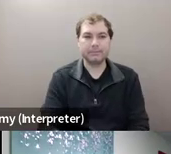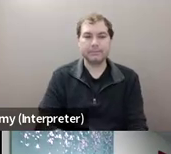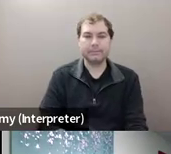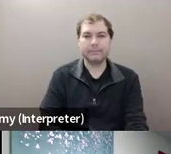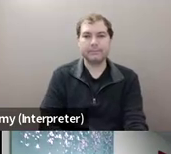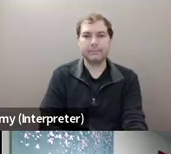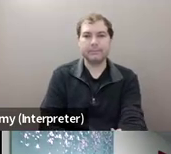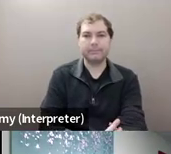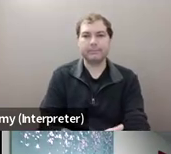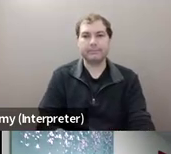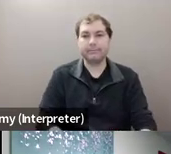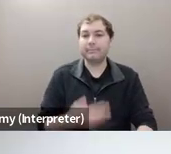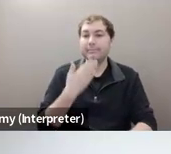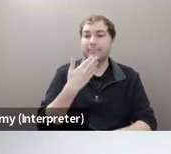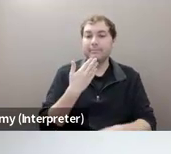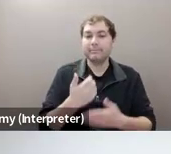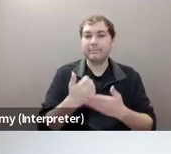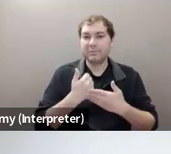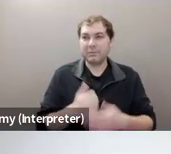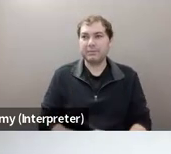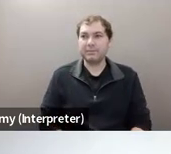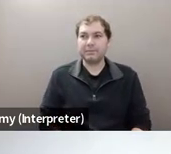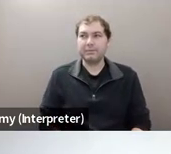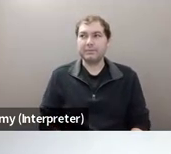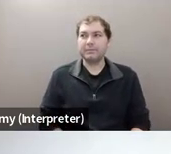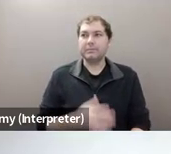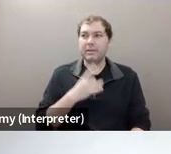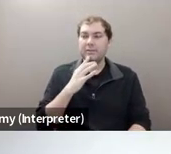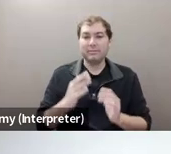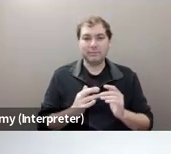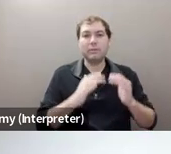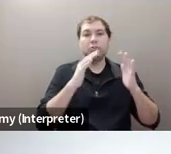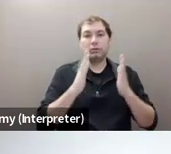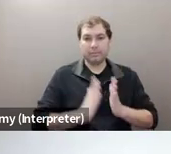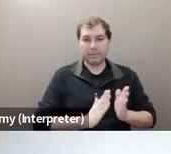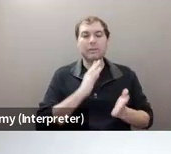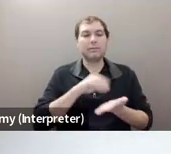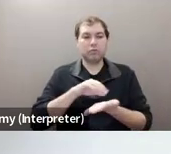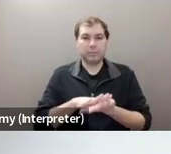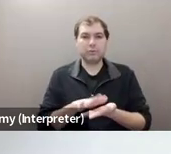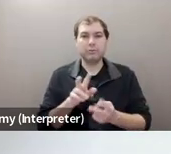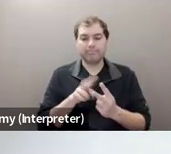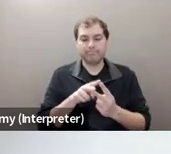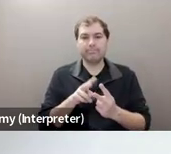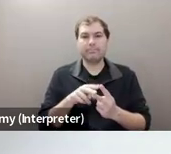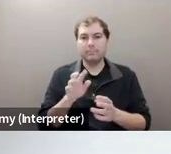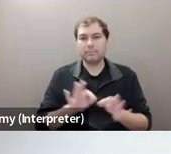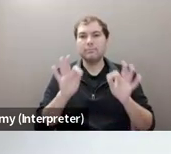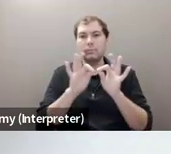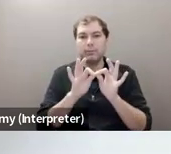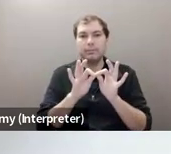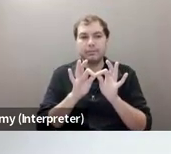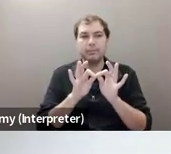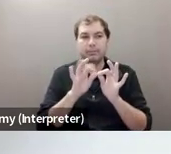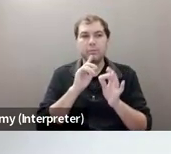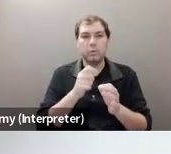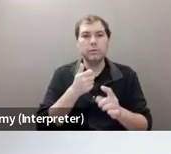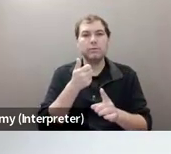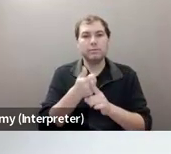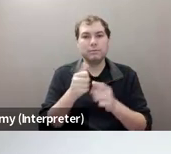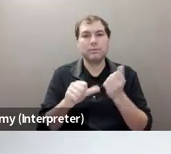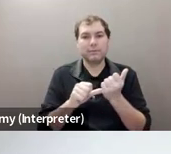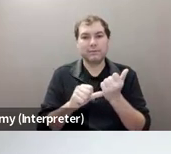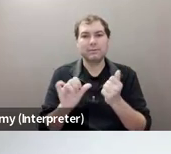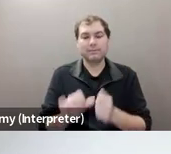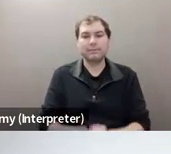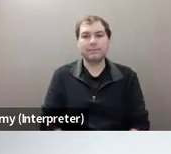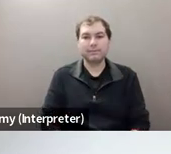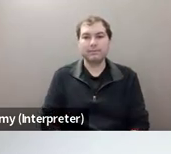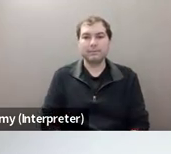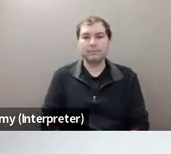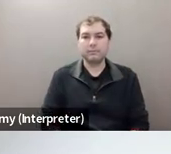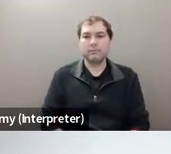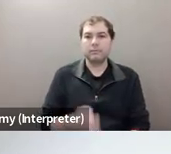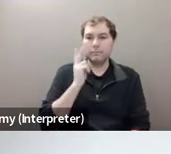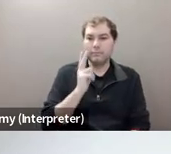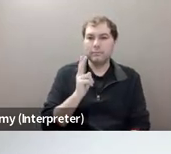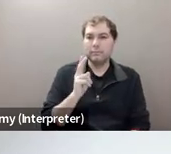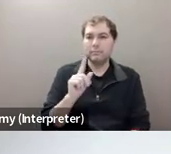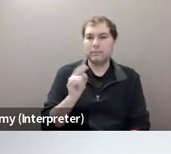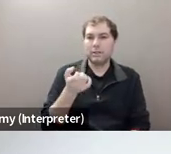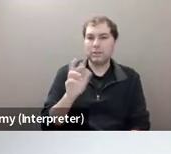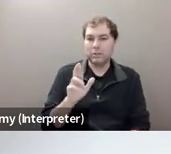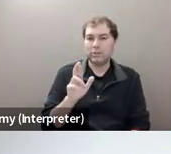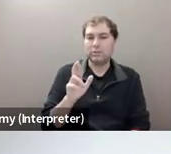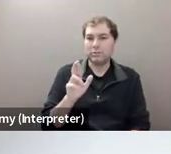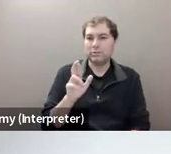Rebecca - APRIL: Thank you. That was very helpful. I like having an escalation plan and documentation. I think those are really important also to self advocacy. I see that Tyler has his hand up. Tyler. You want to go ahead.